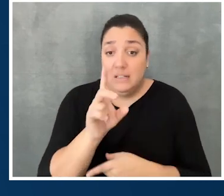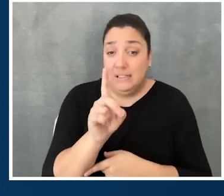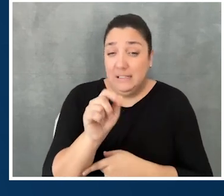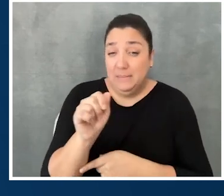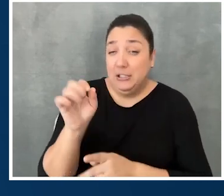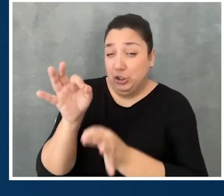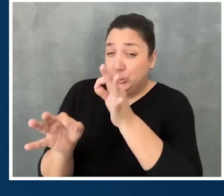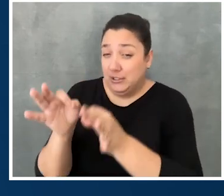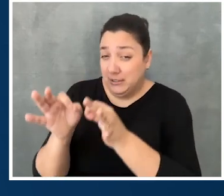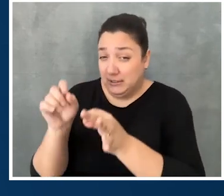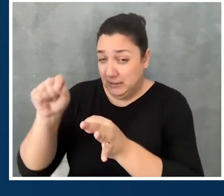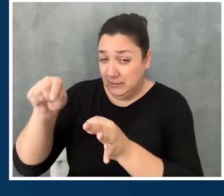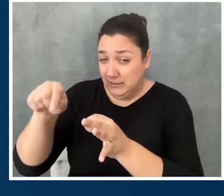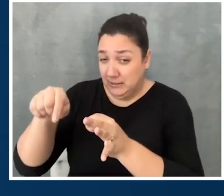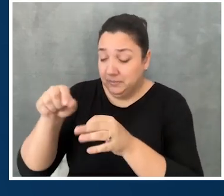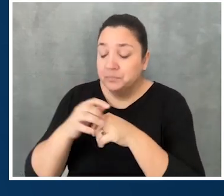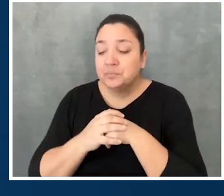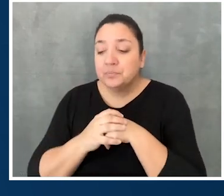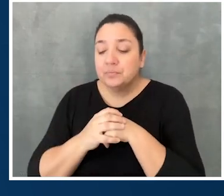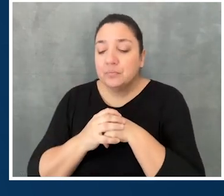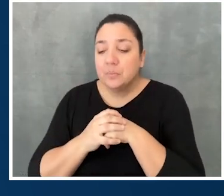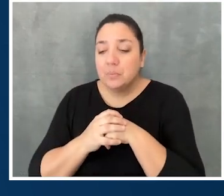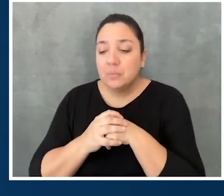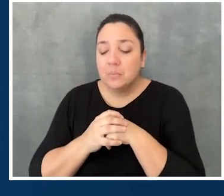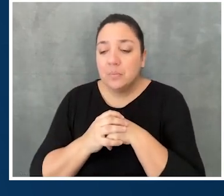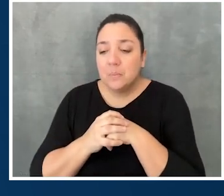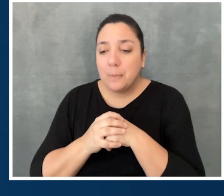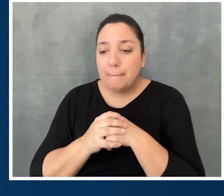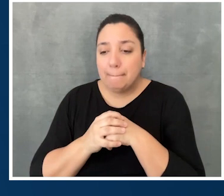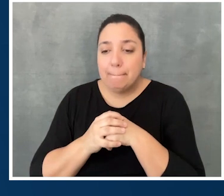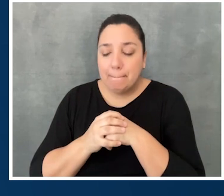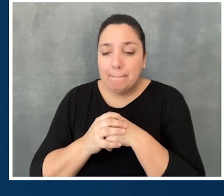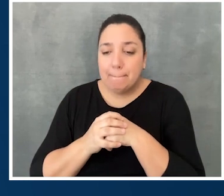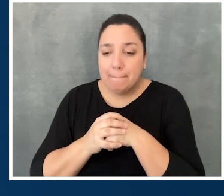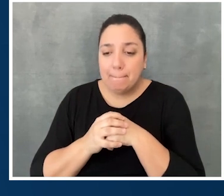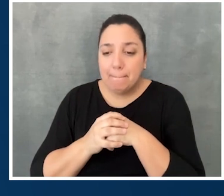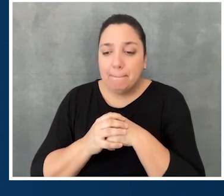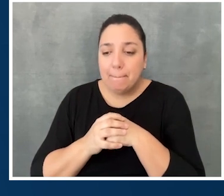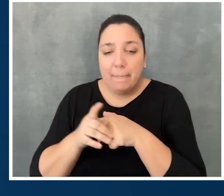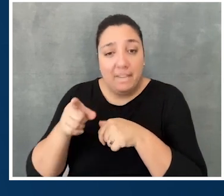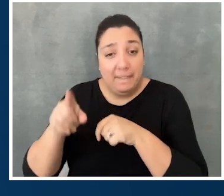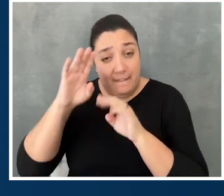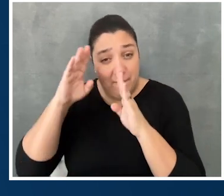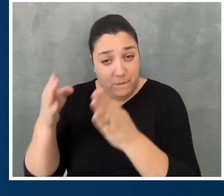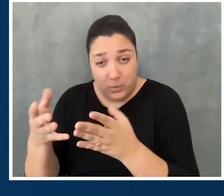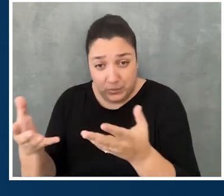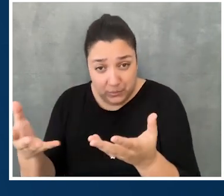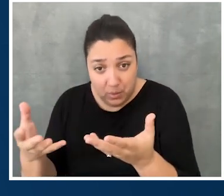is really focused on making sure that multi-marginalized people